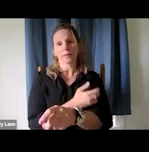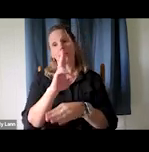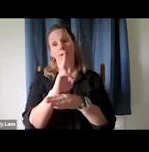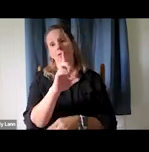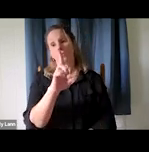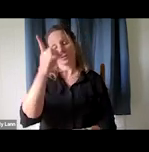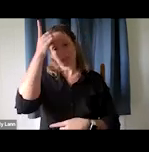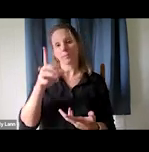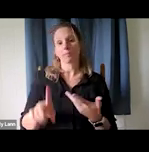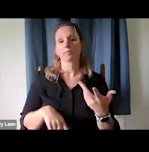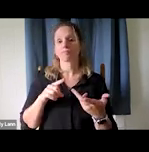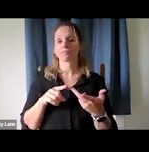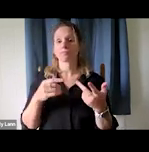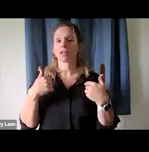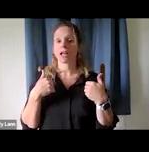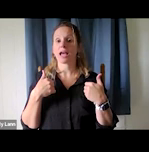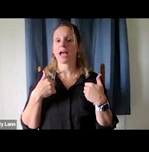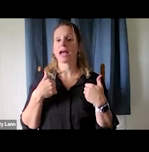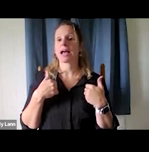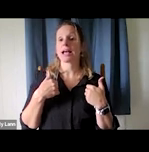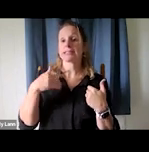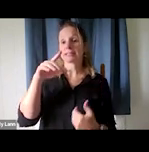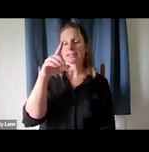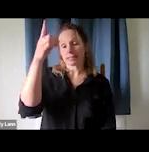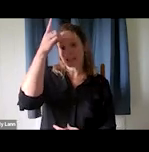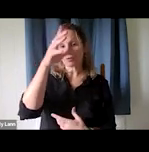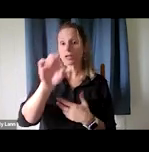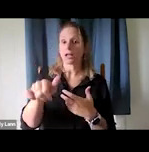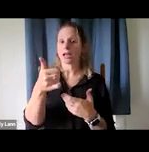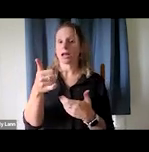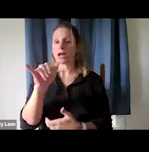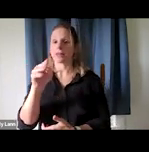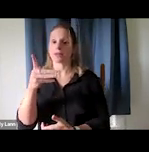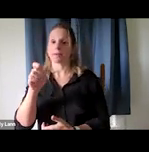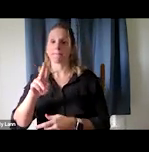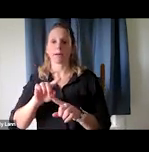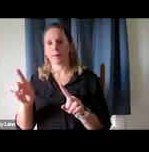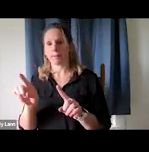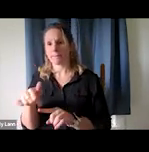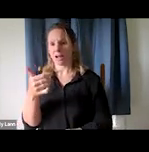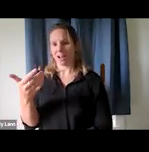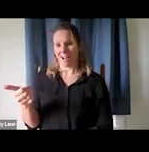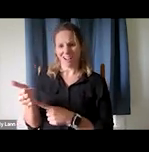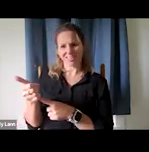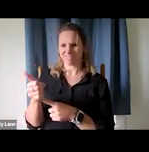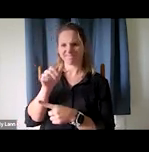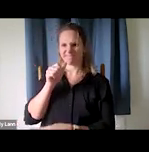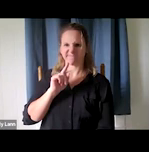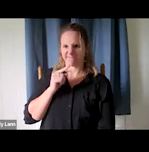The claimant has a substance use disorder and other impairments, but perhaps the other impairments are not severe.